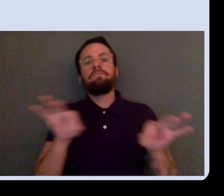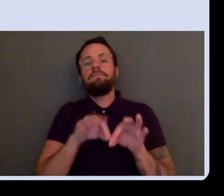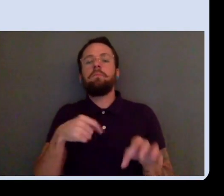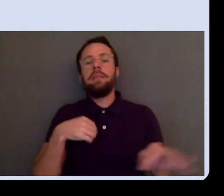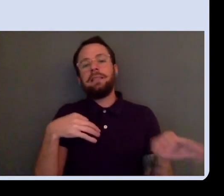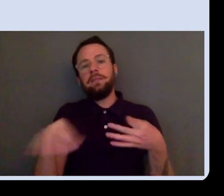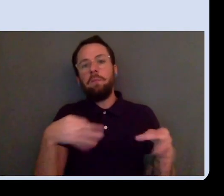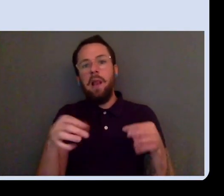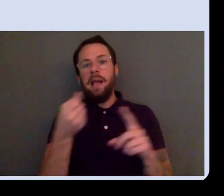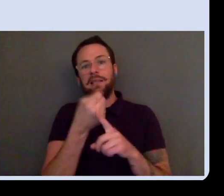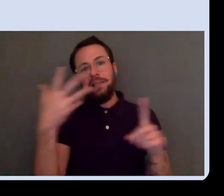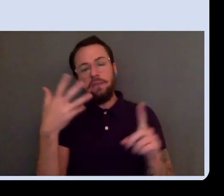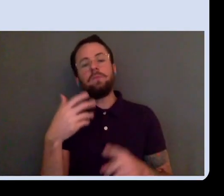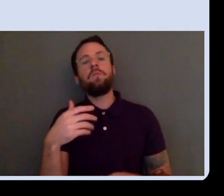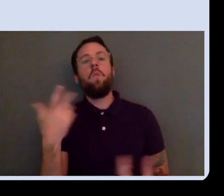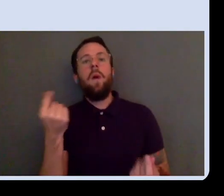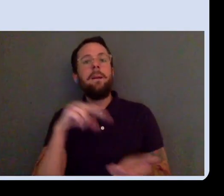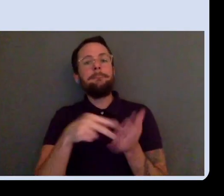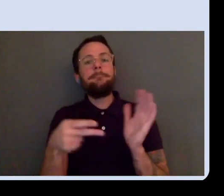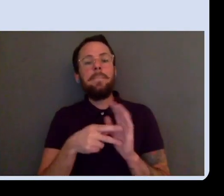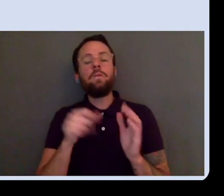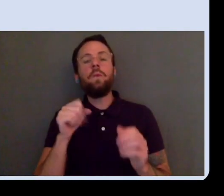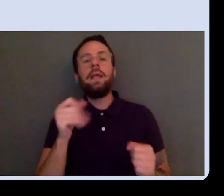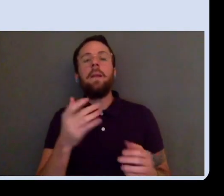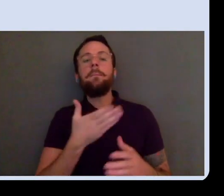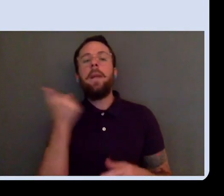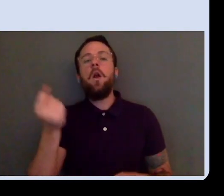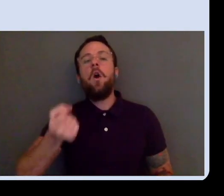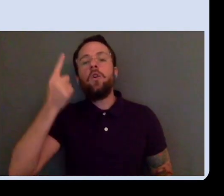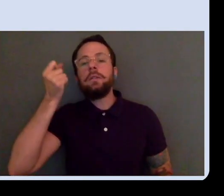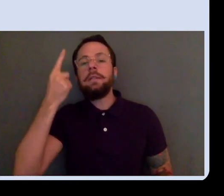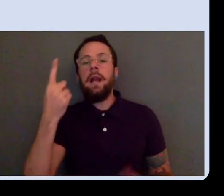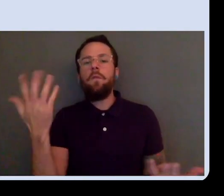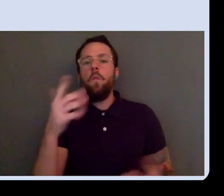So students who may not be comfortable, may not know why.